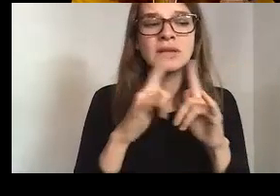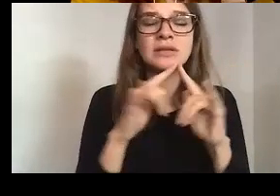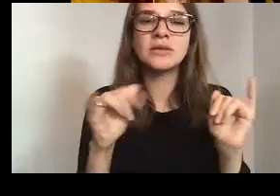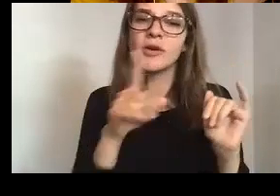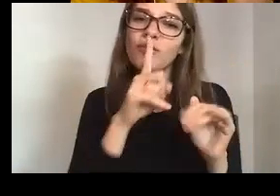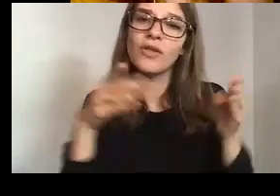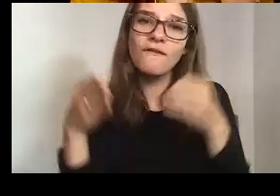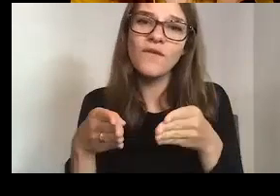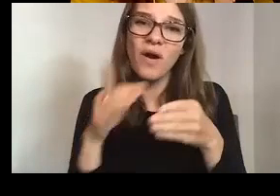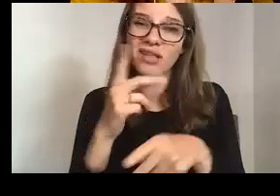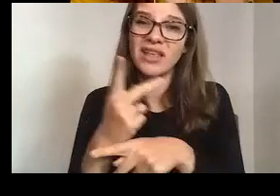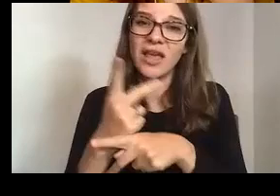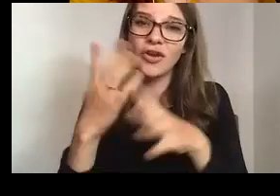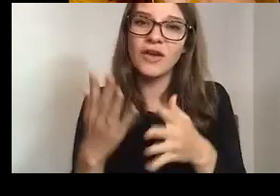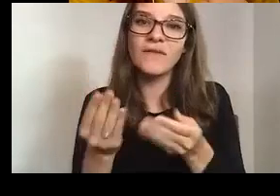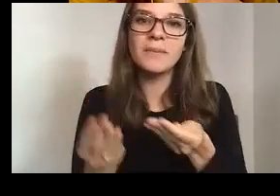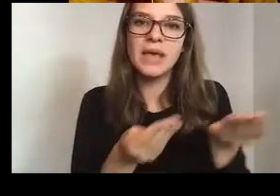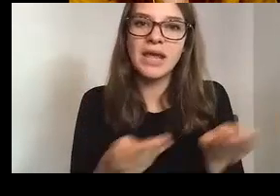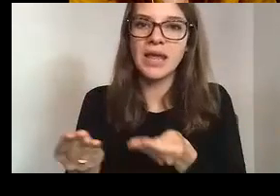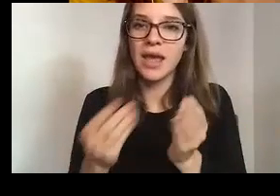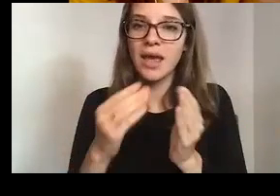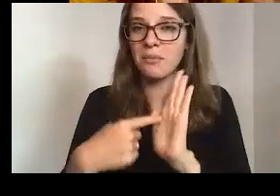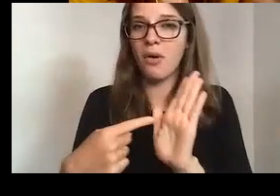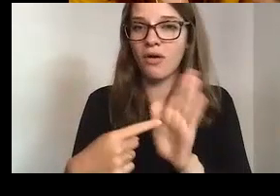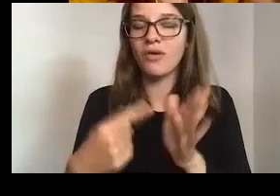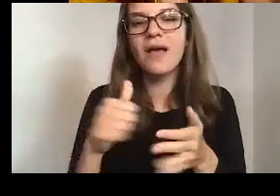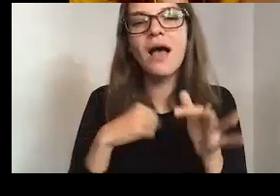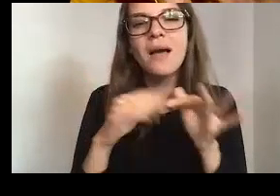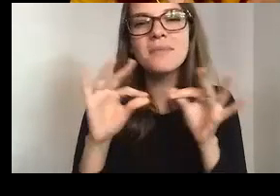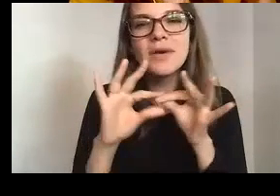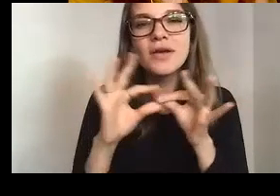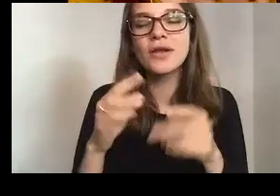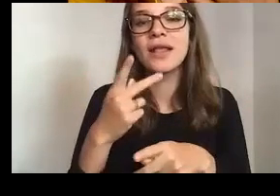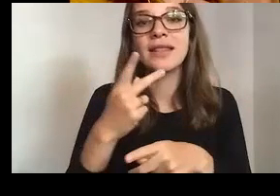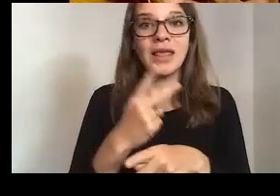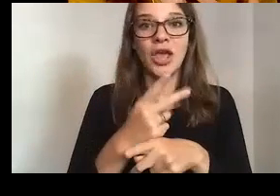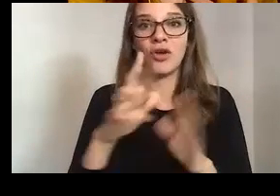those caregiver mediated models like I mentioned that sort of caregiver role as therapist in a way